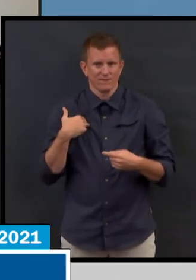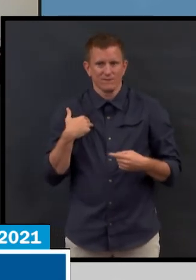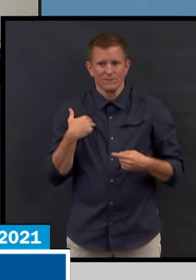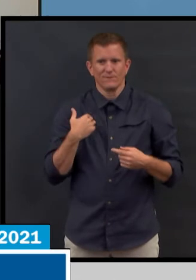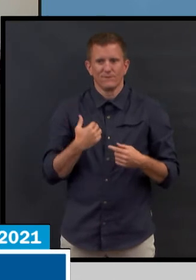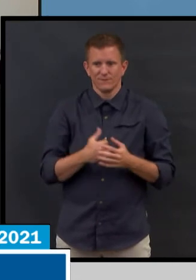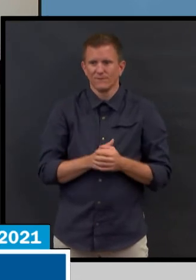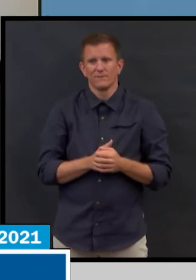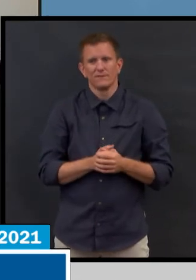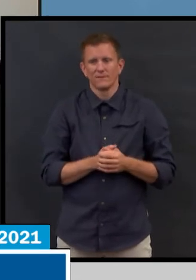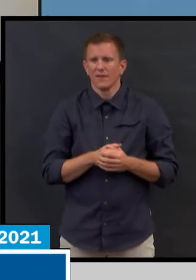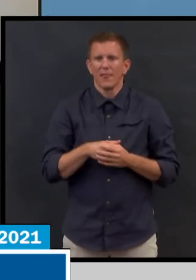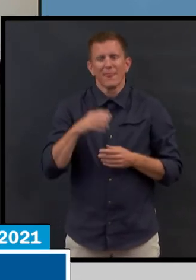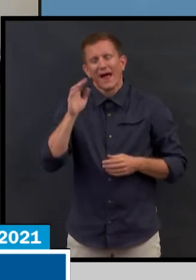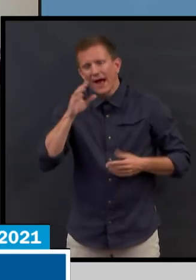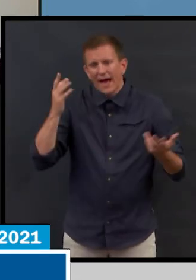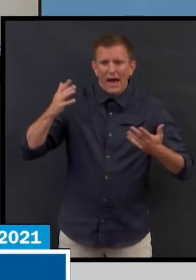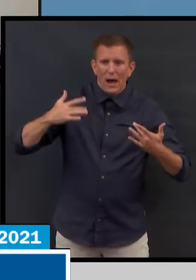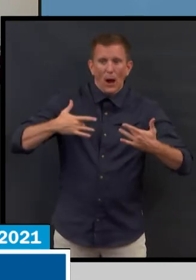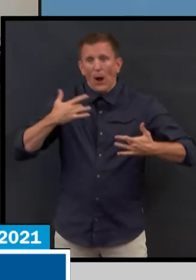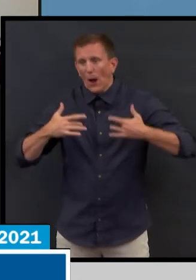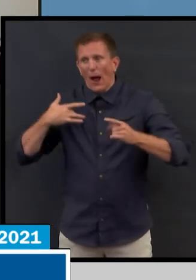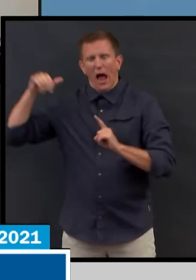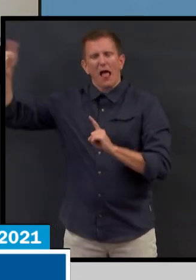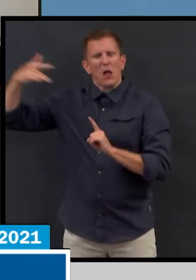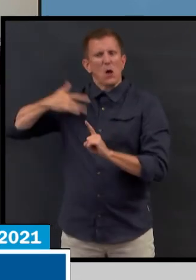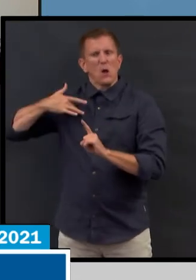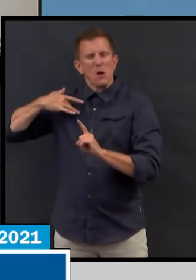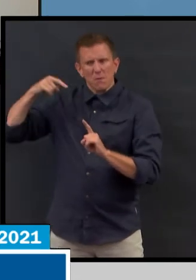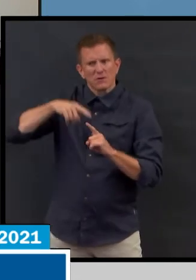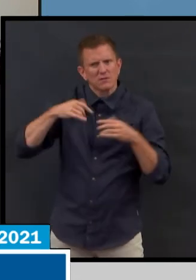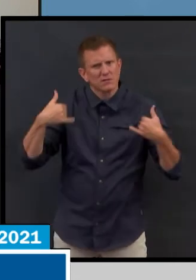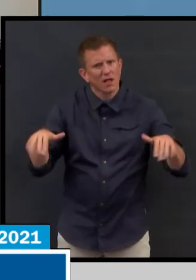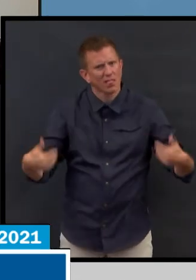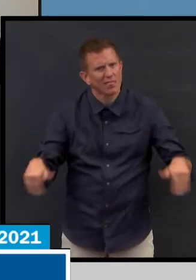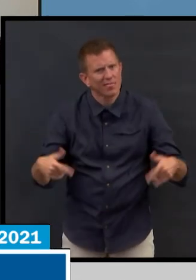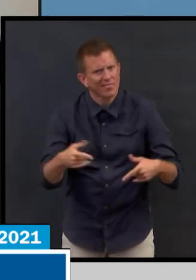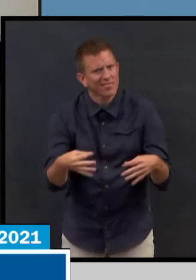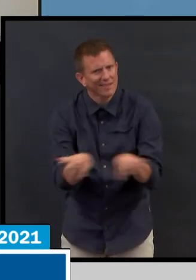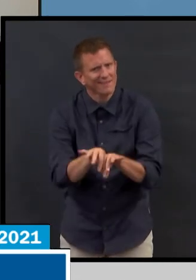but very important indeed it's an upgrade to the irrigation so the park remains green and usable